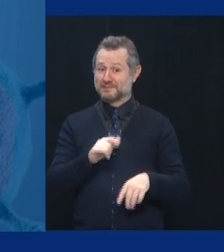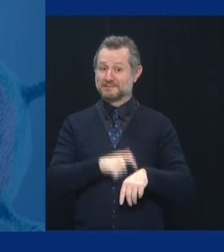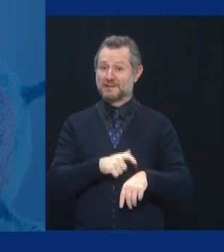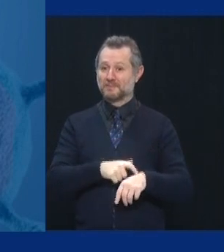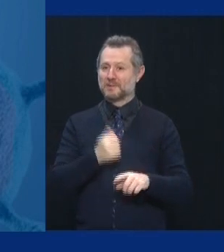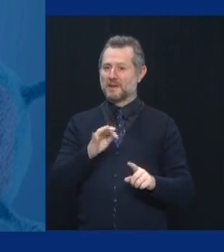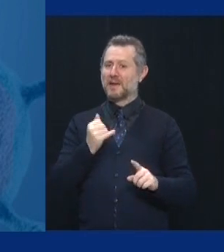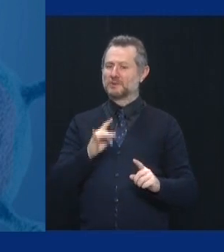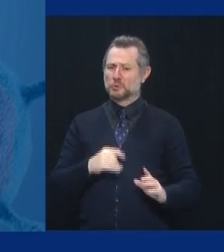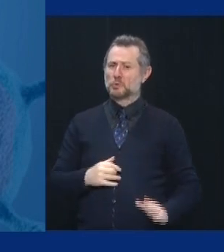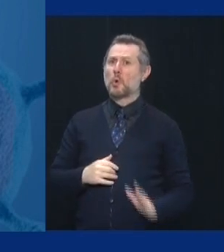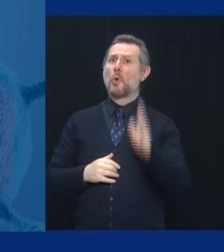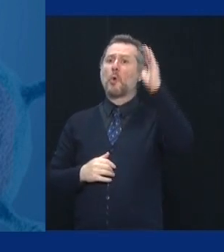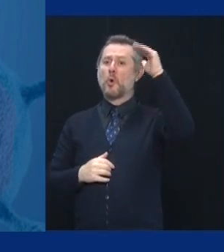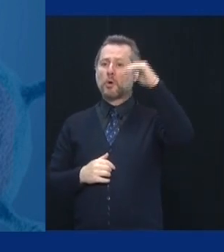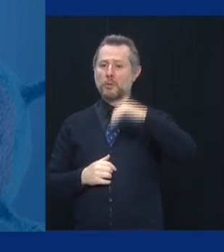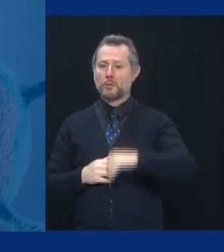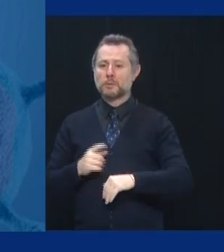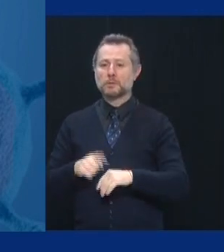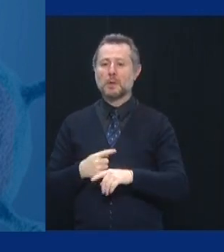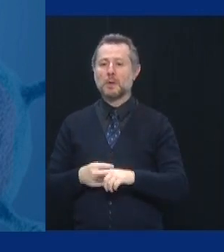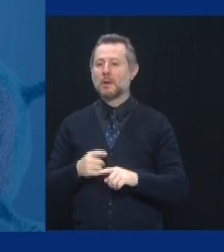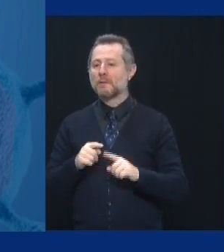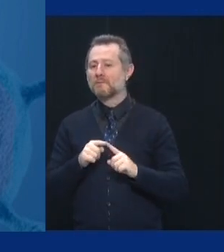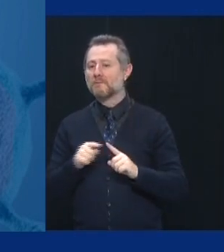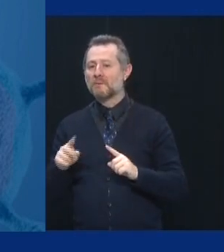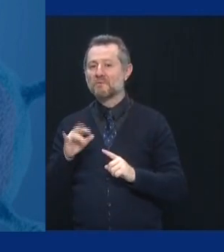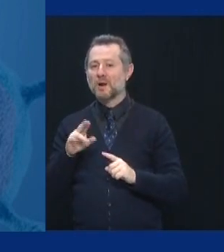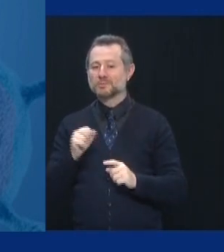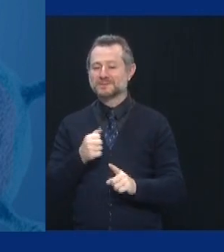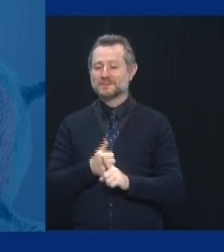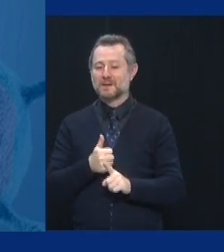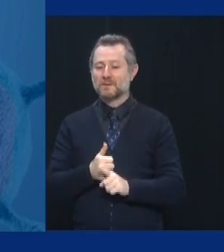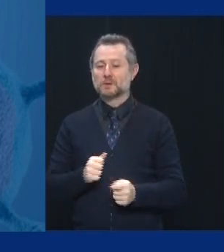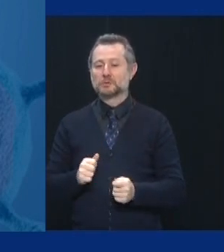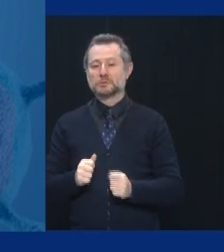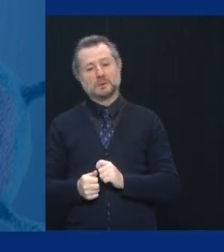HAD ONE STRAIN. AND THEN AFTER THAT STRAIN, THERE WAS A SECOND STRAIN.